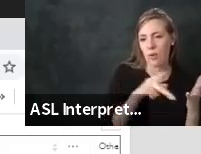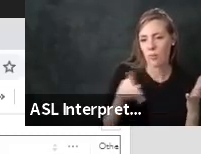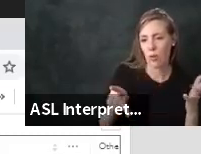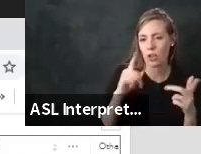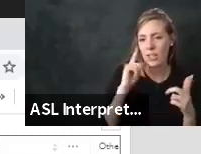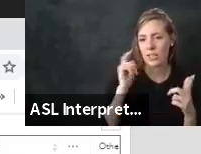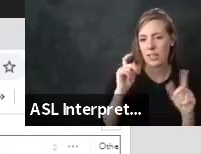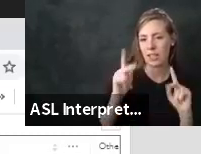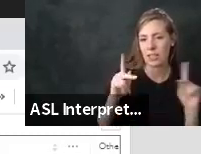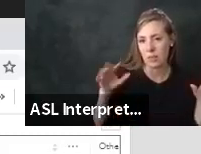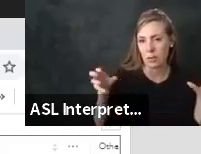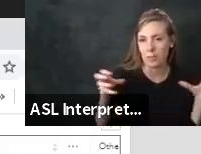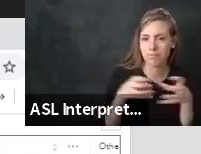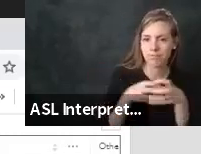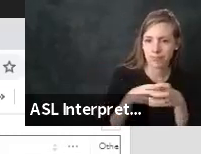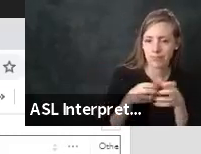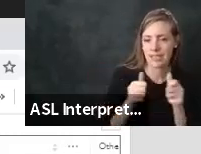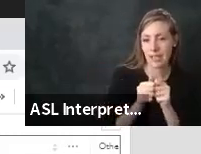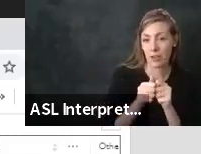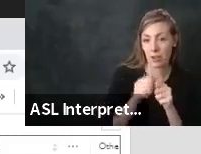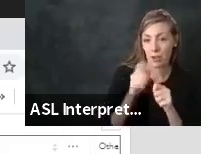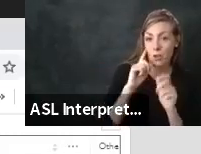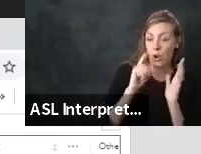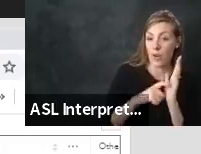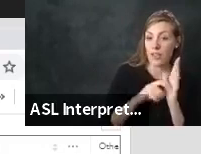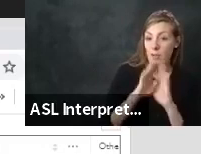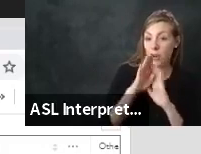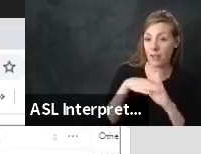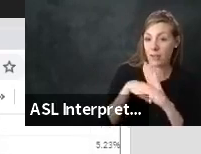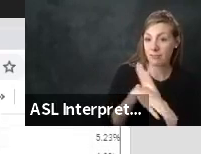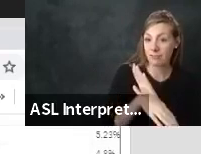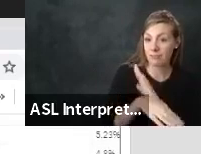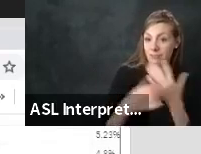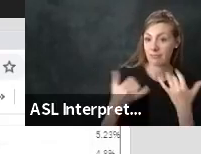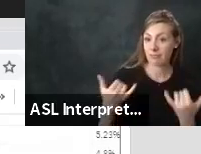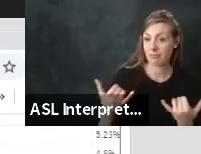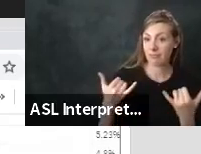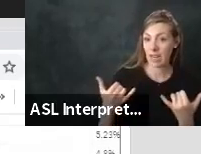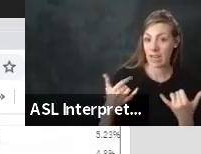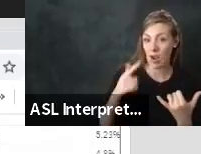And you can see that we've seen a decrease as summer has wrapped up.